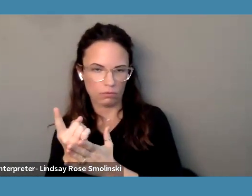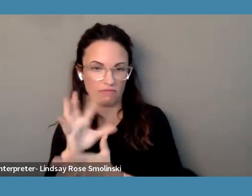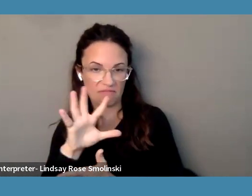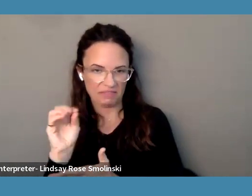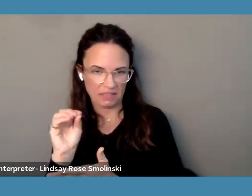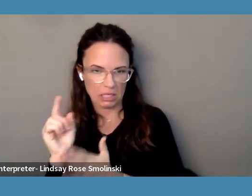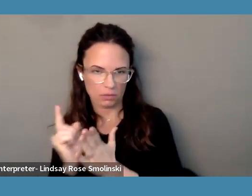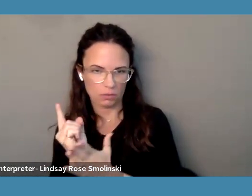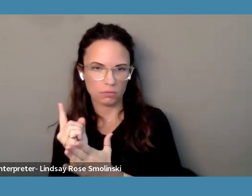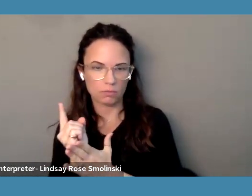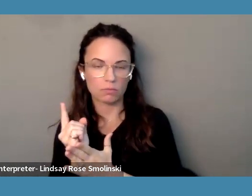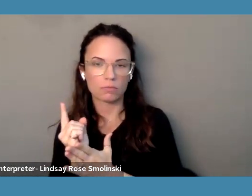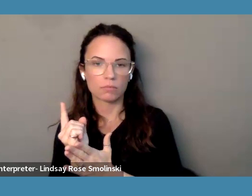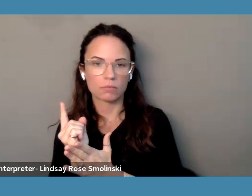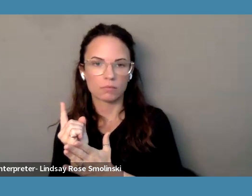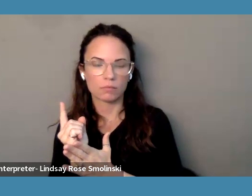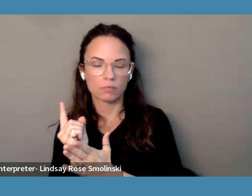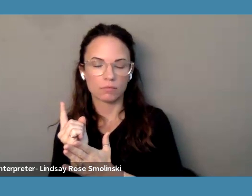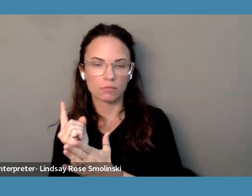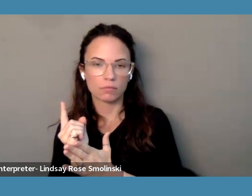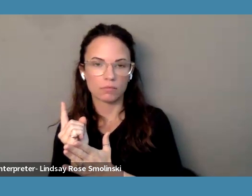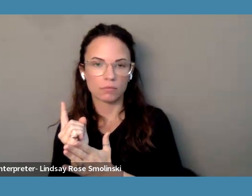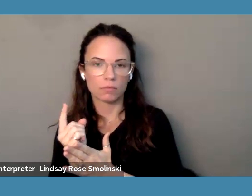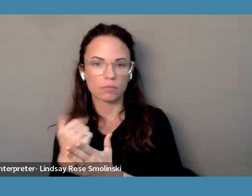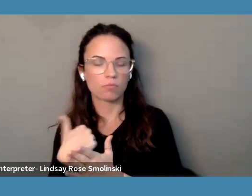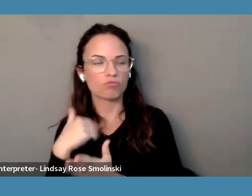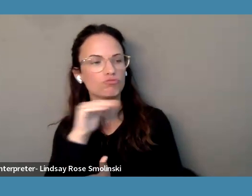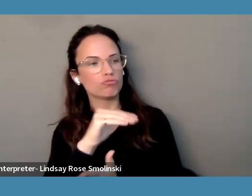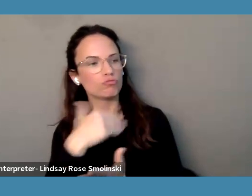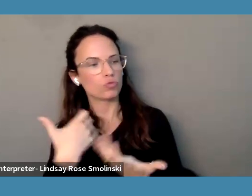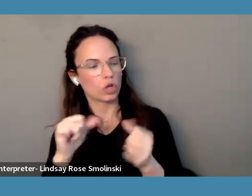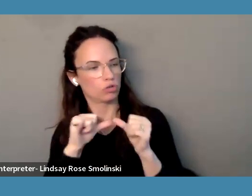and you asked to continue the 50 hours